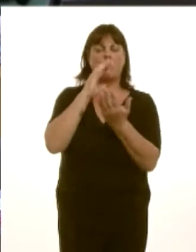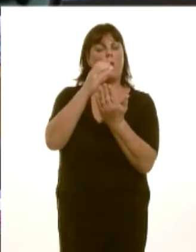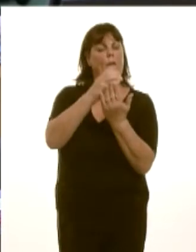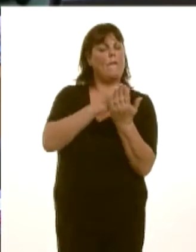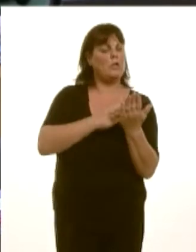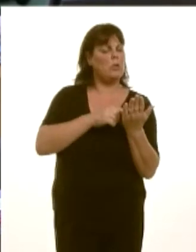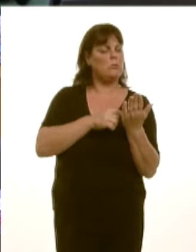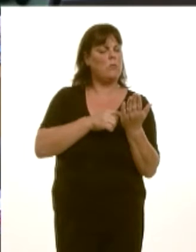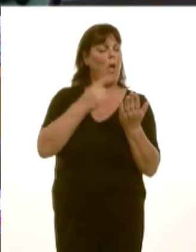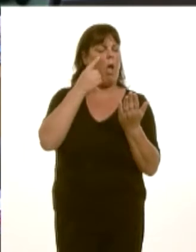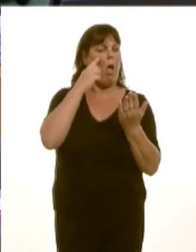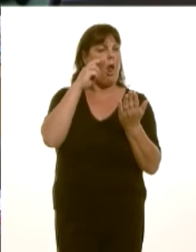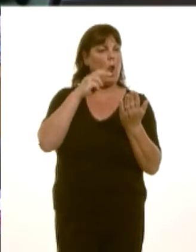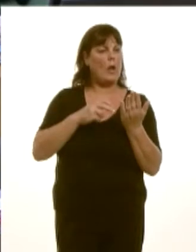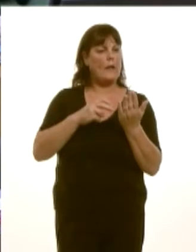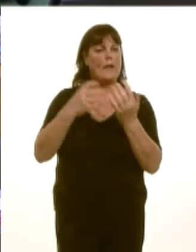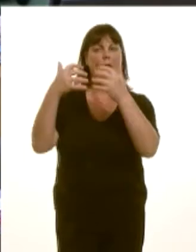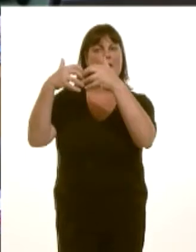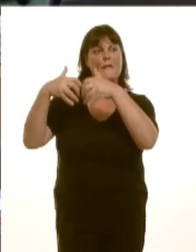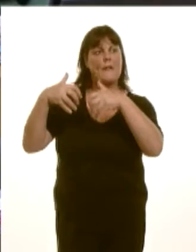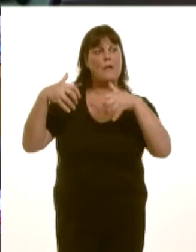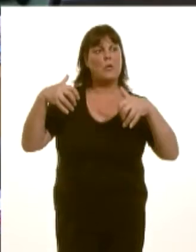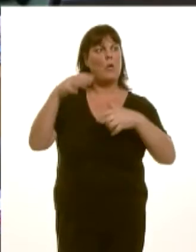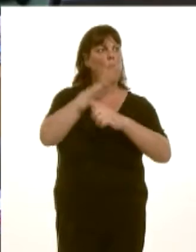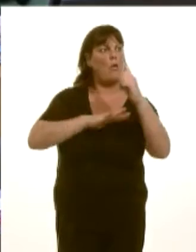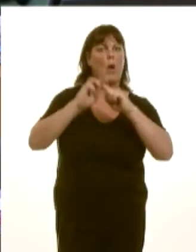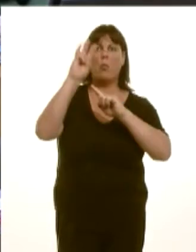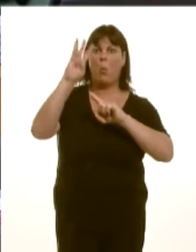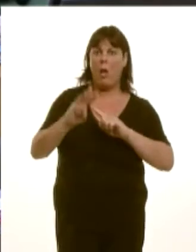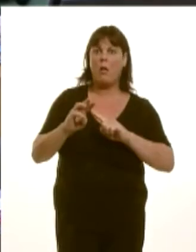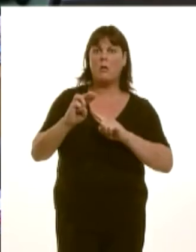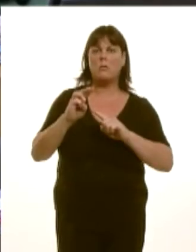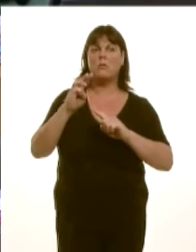of devolution within the UK, to create what I have described as home rule in the UK.